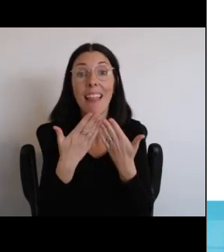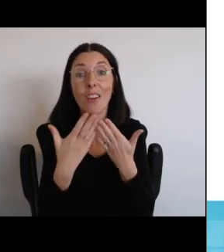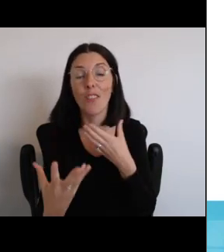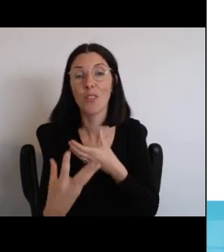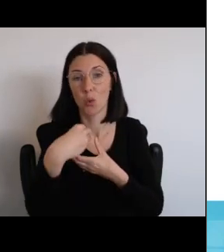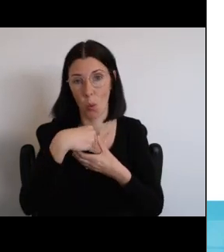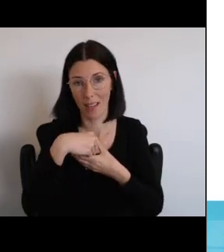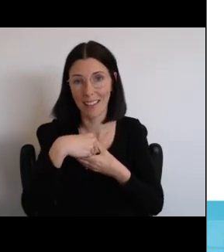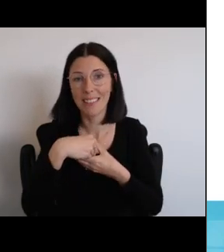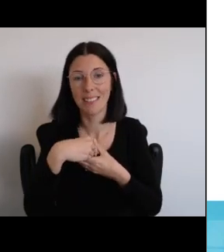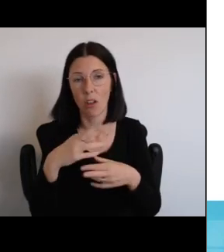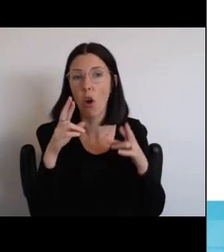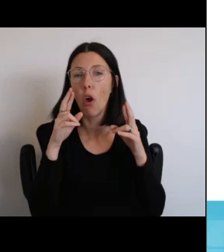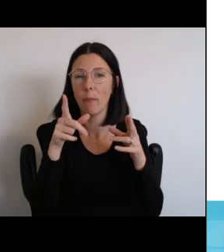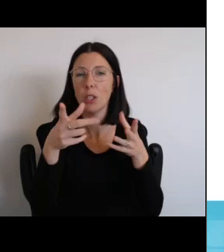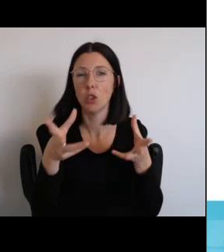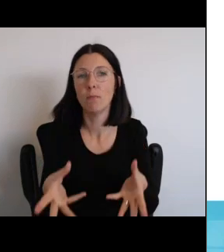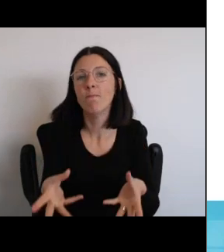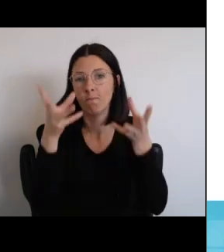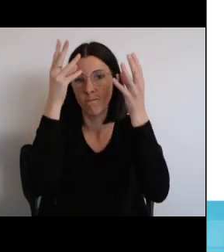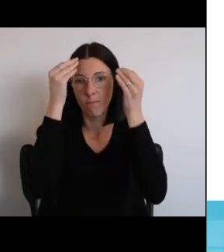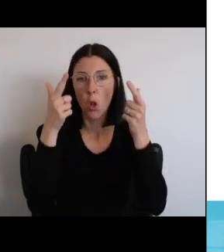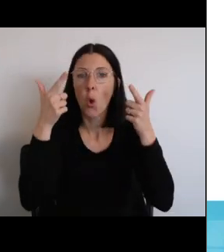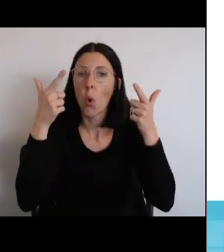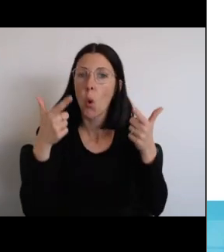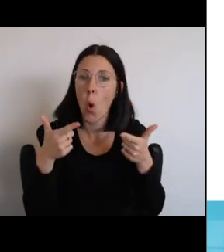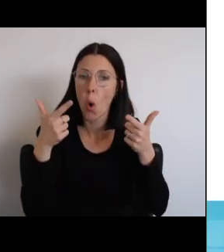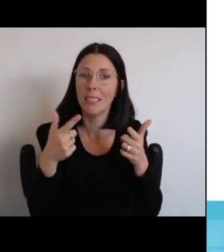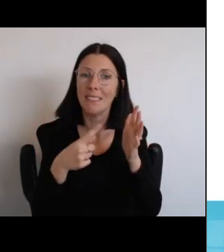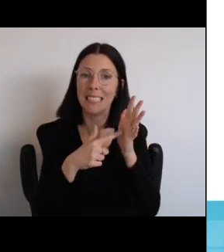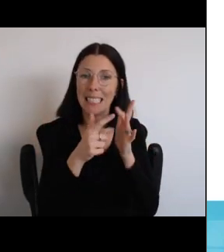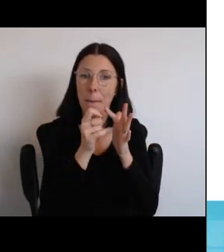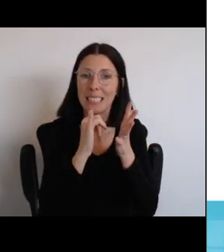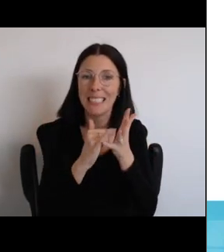got lots of useful tips out of that um webinar and thank you again Mary-ann for your time pleasure